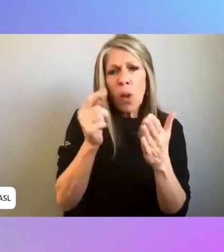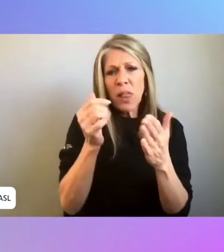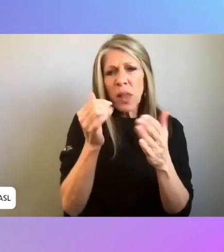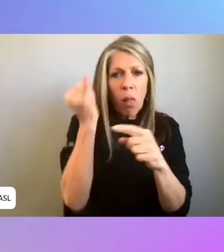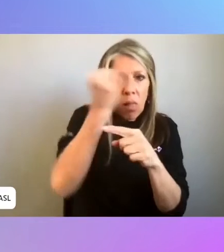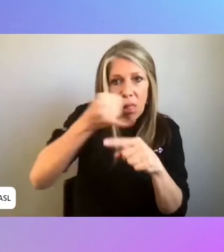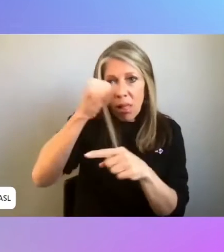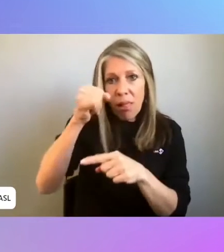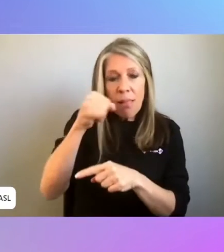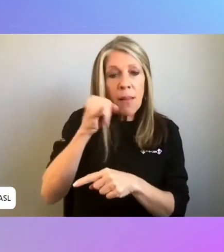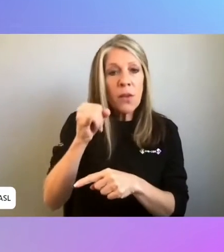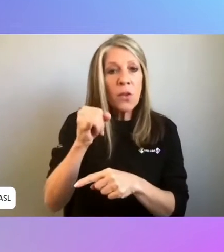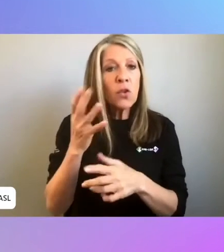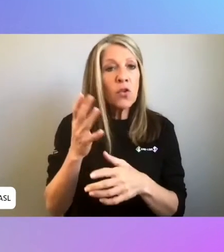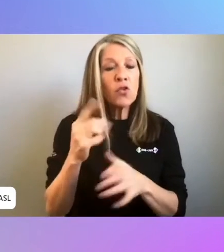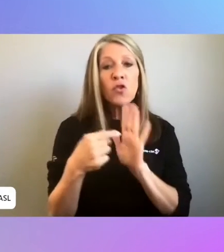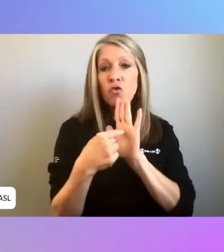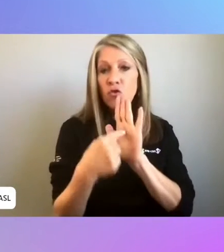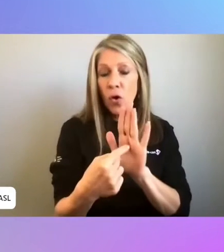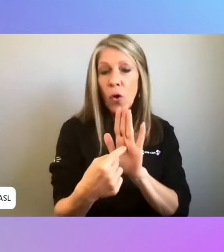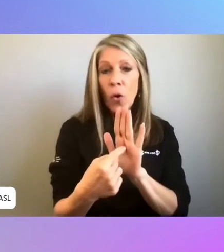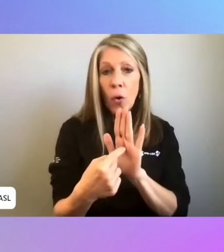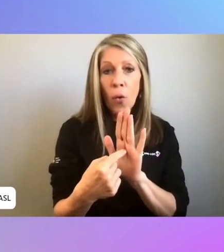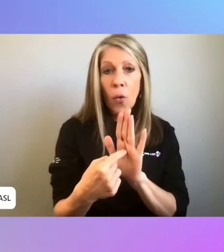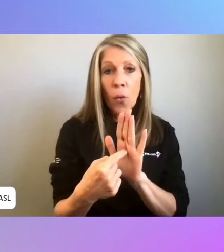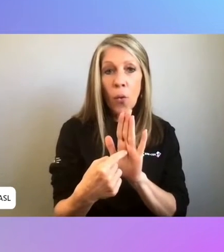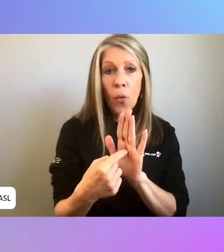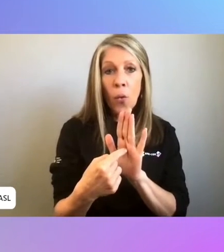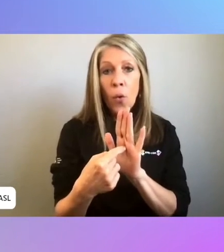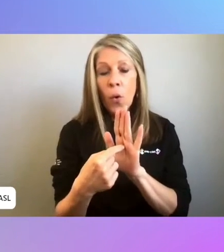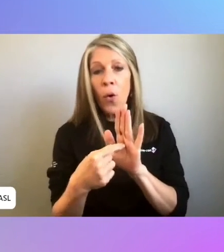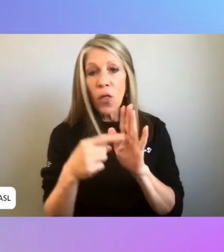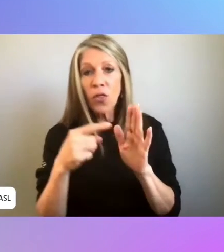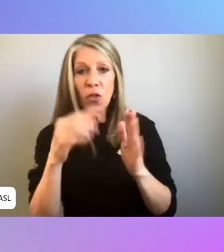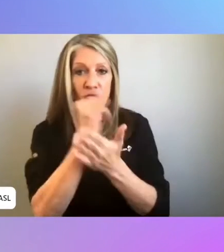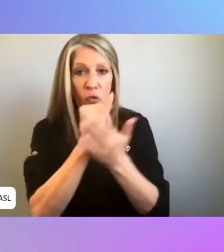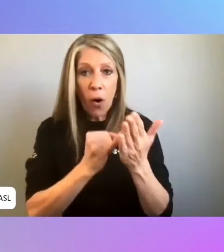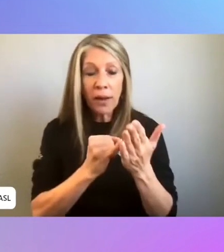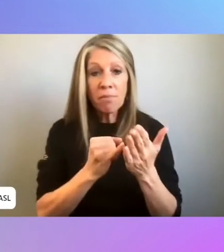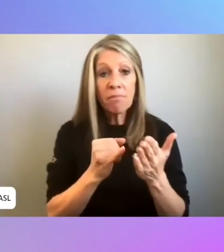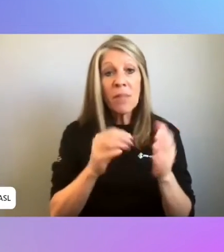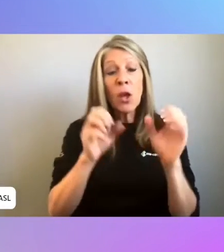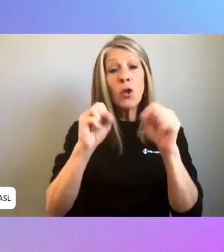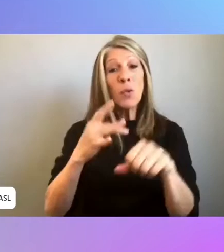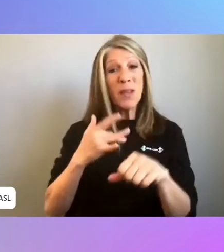wanting to draw, and you can feel it a little bit. I just little